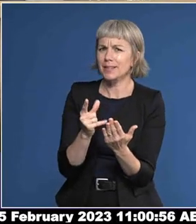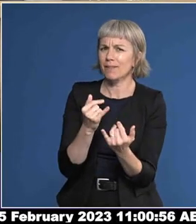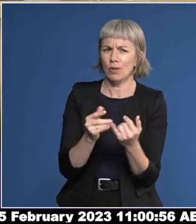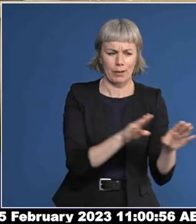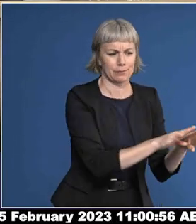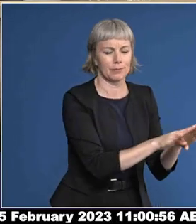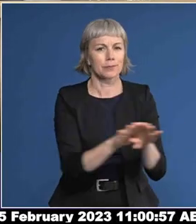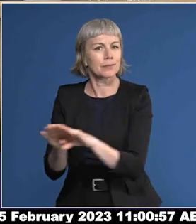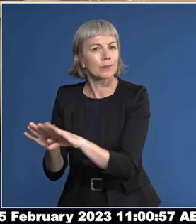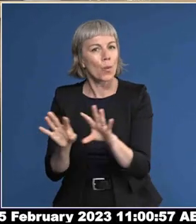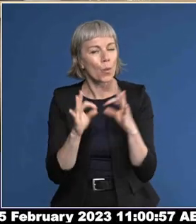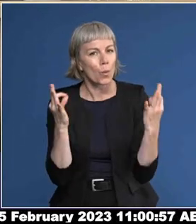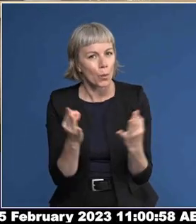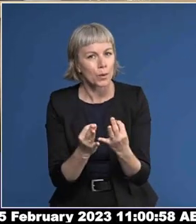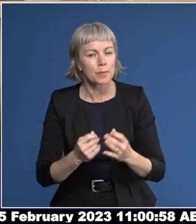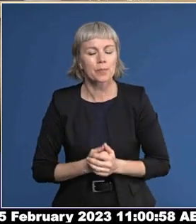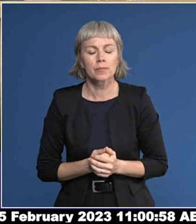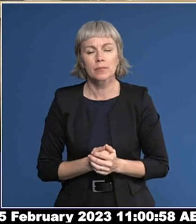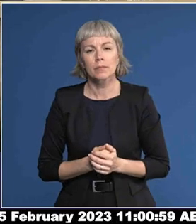that you are supporting as well, and that could be very different in organisations.